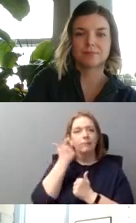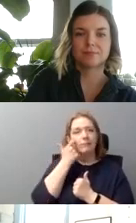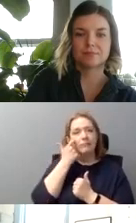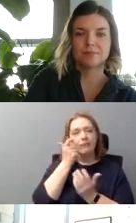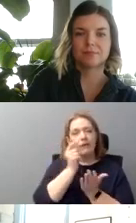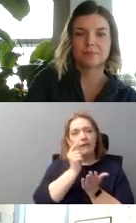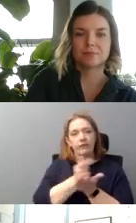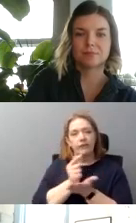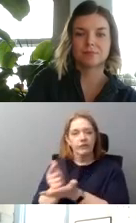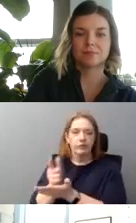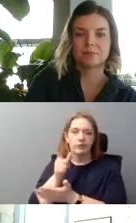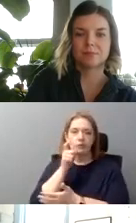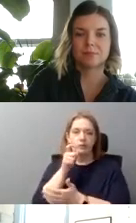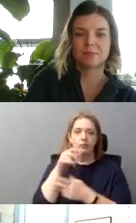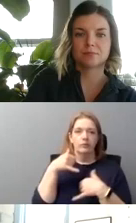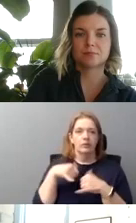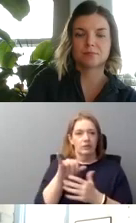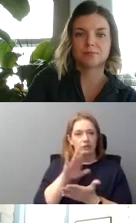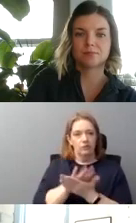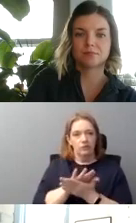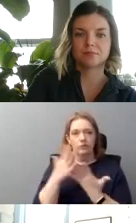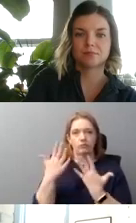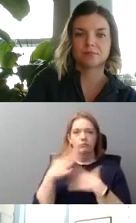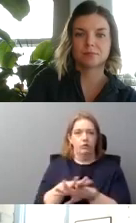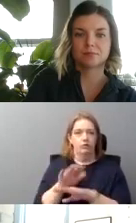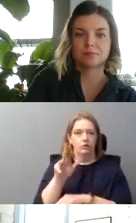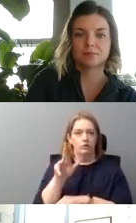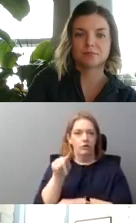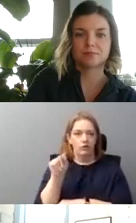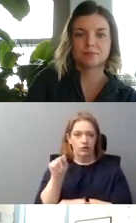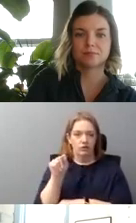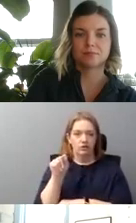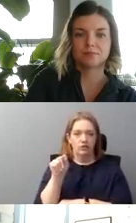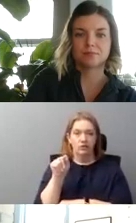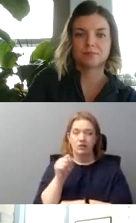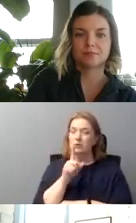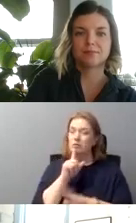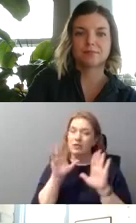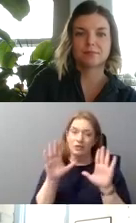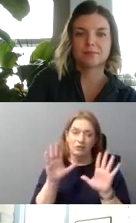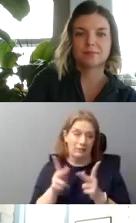school who are just merging into the arts here, and it's a really great place. Like I know that